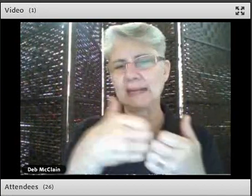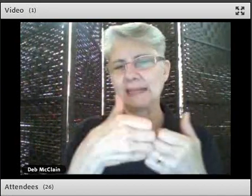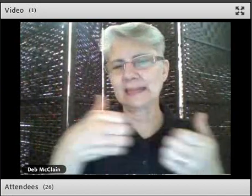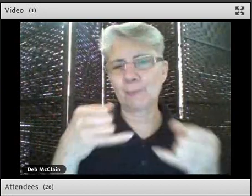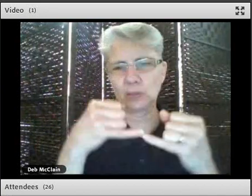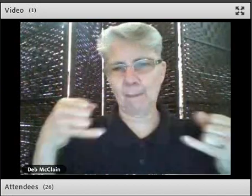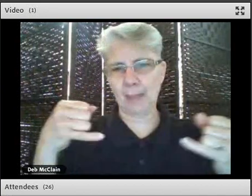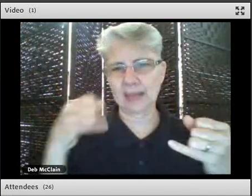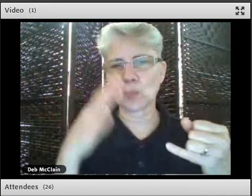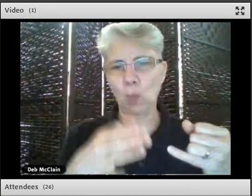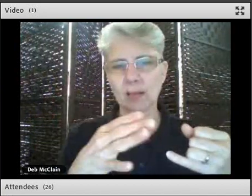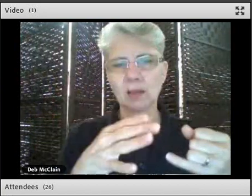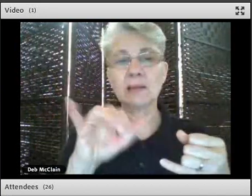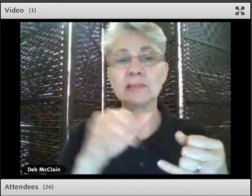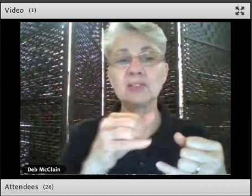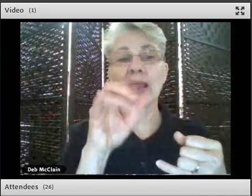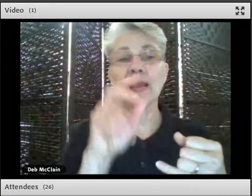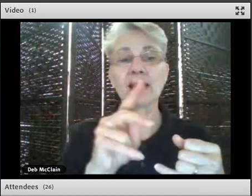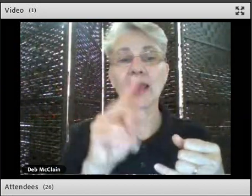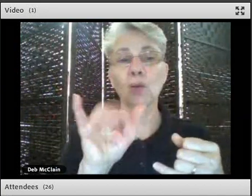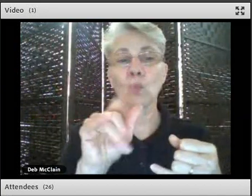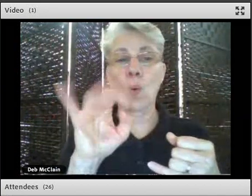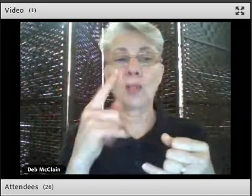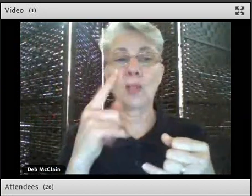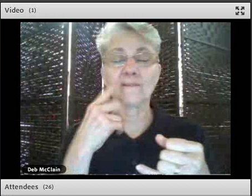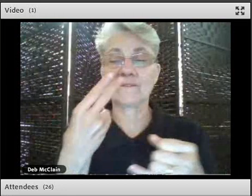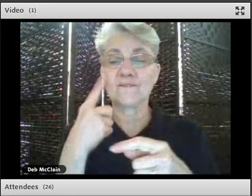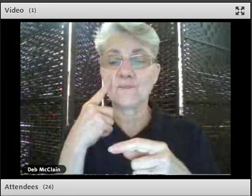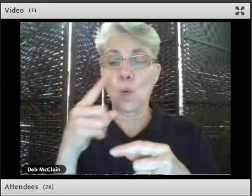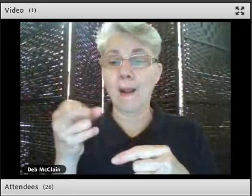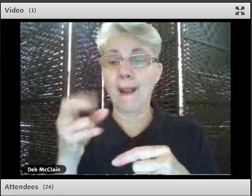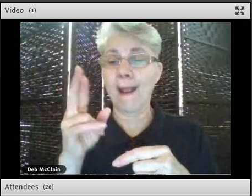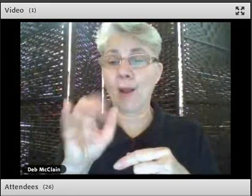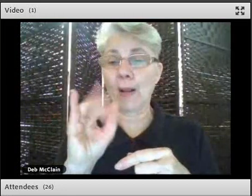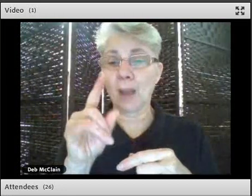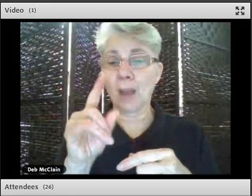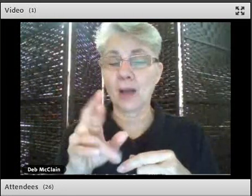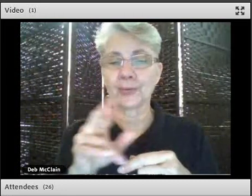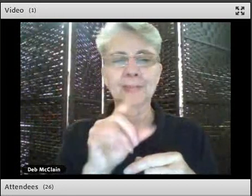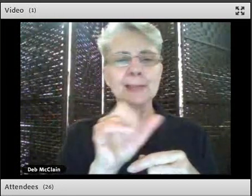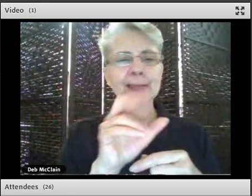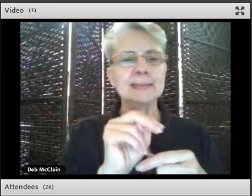Dan Brown for "Inferno." And we record what we see, of course.